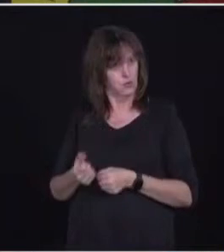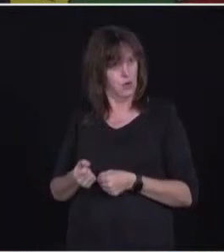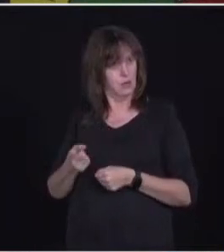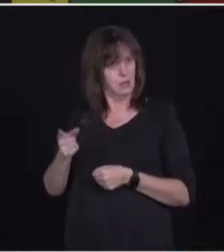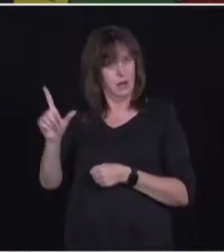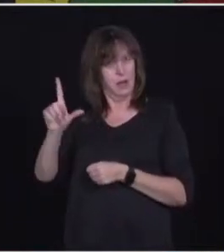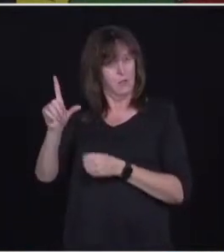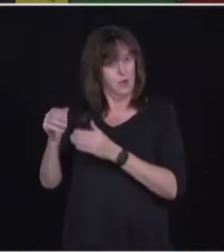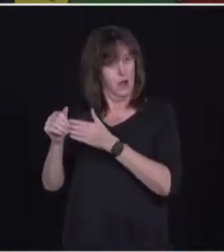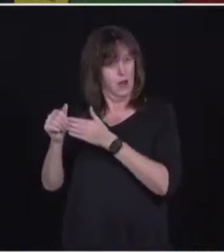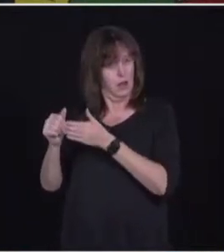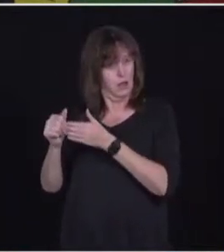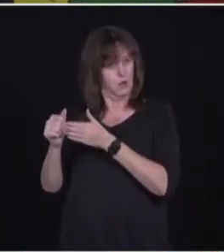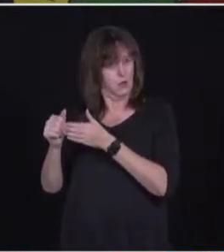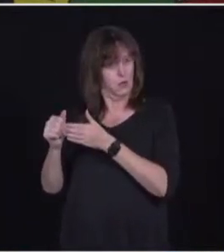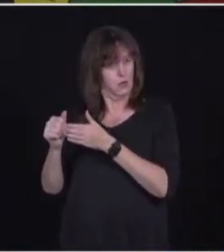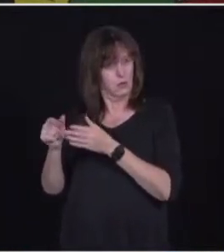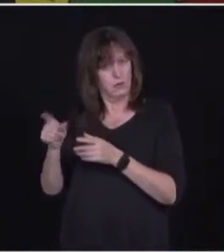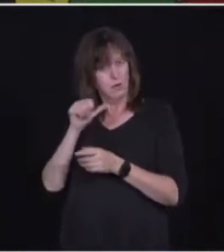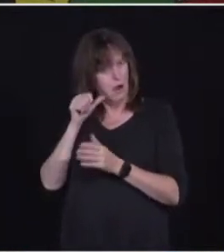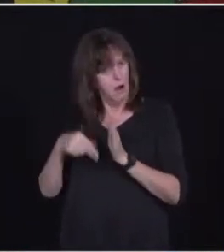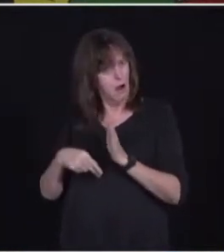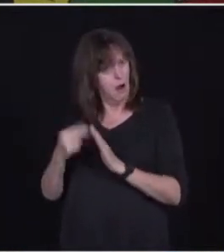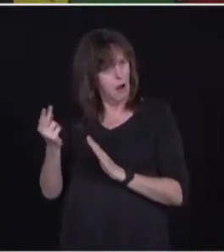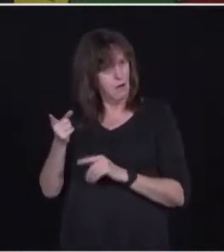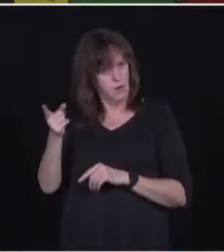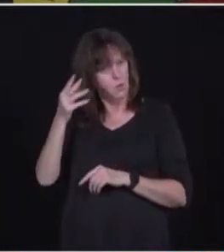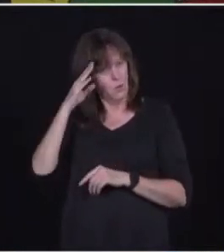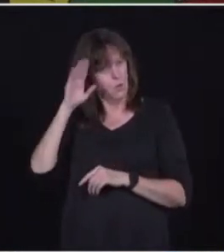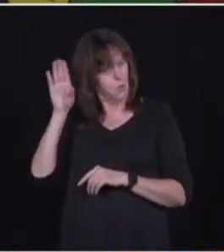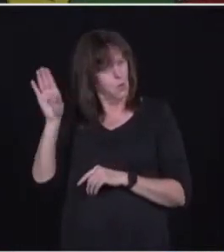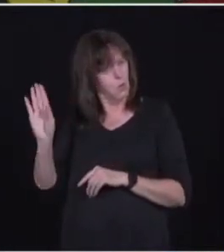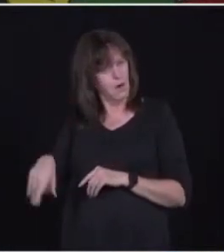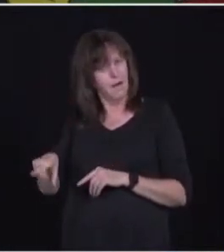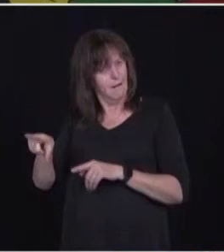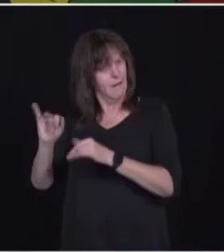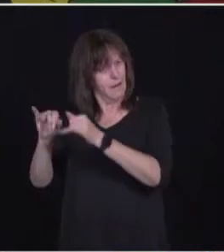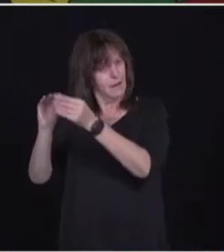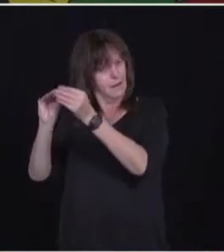committed $1 million but how can you trust Stephen Del Duca when he was totally dishonest